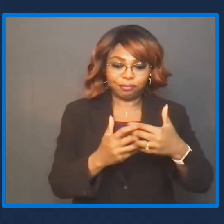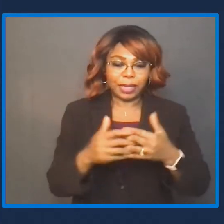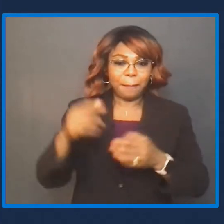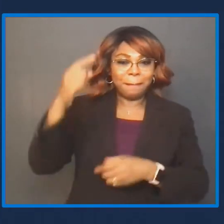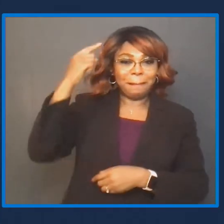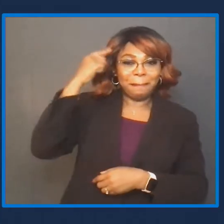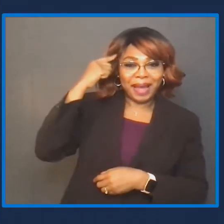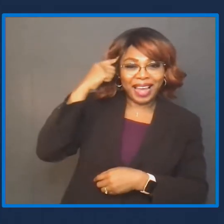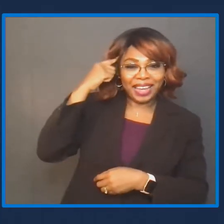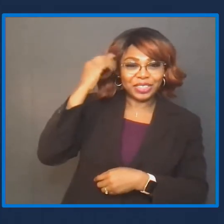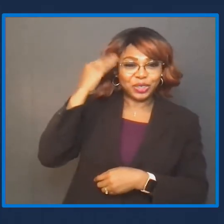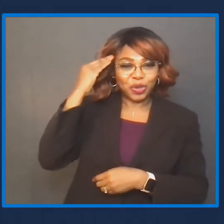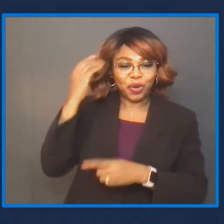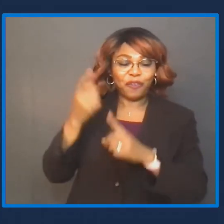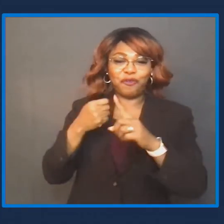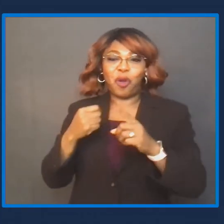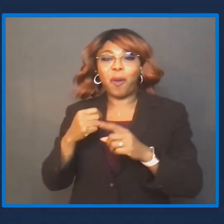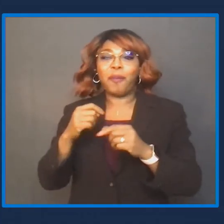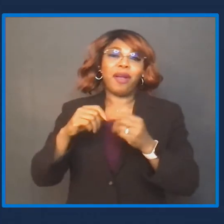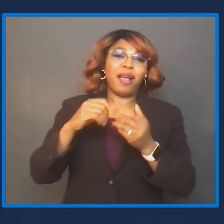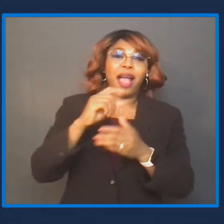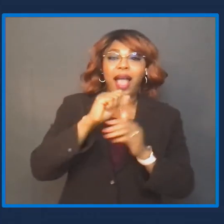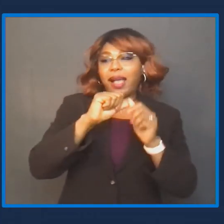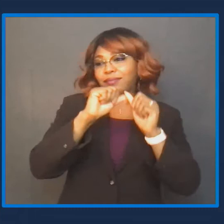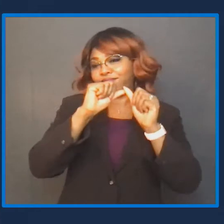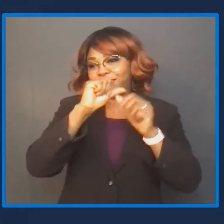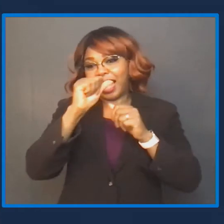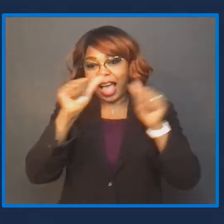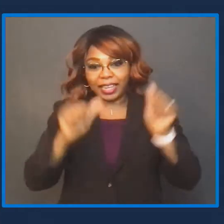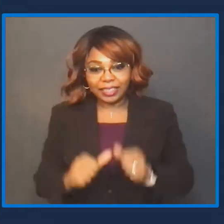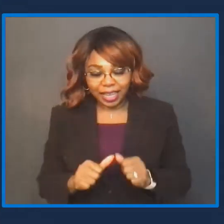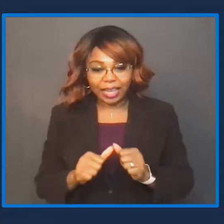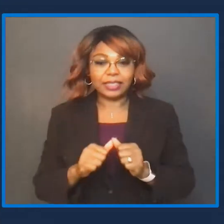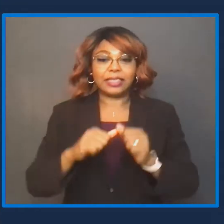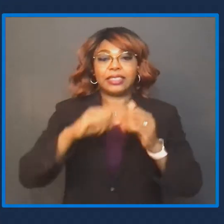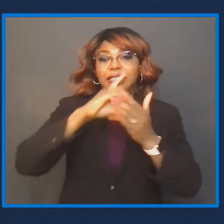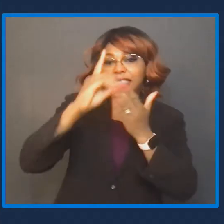from architects to designers to the actual community of persons with disabilities